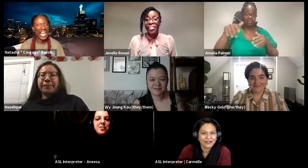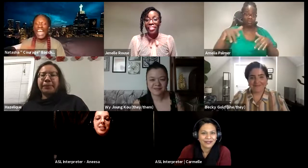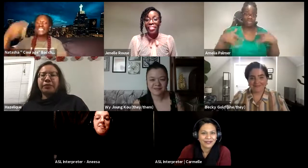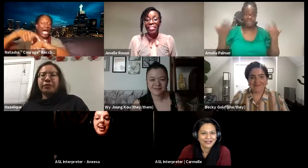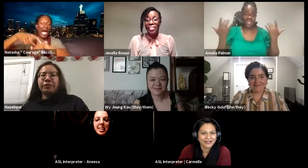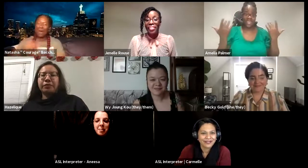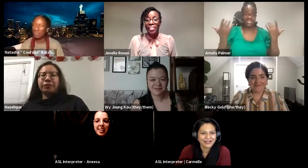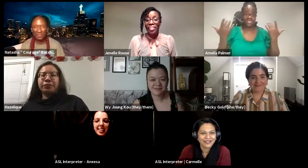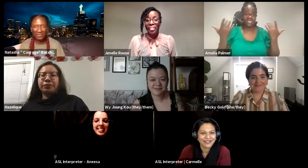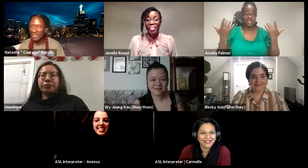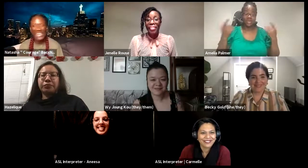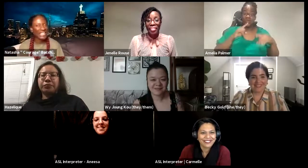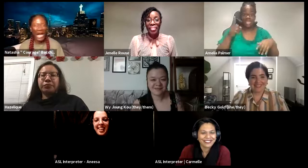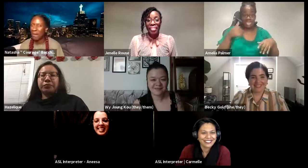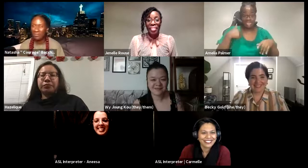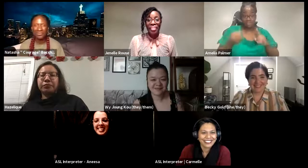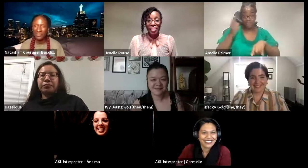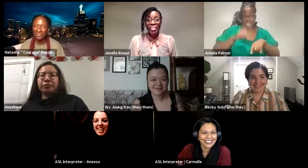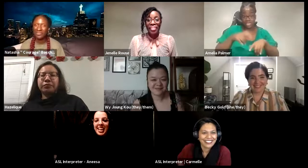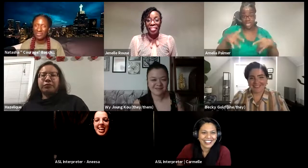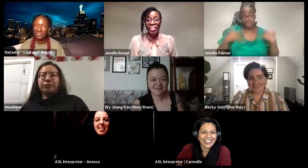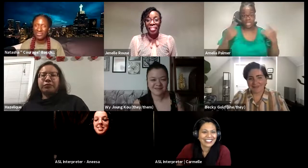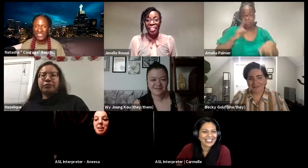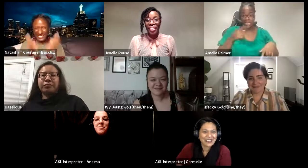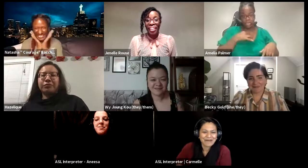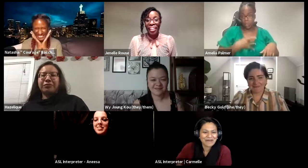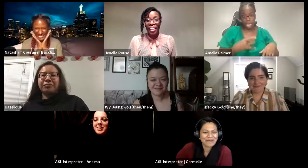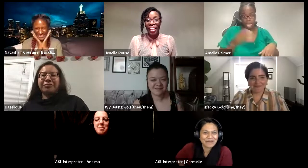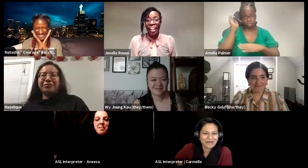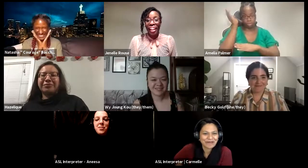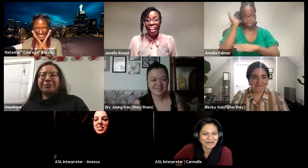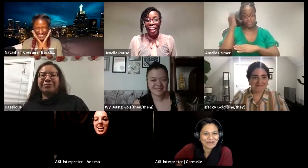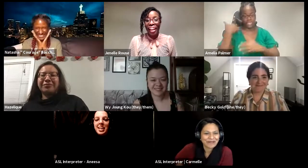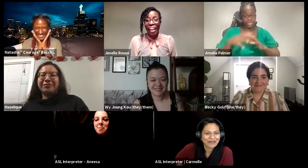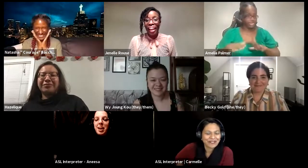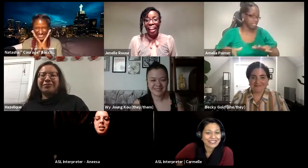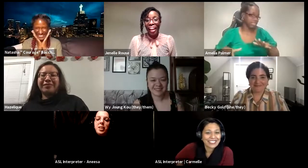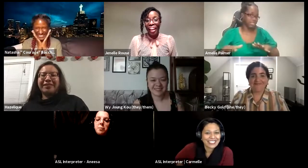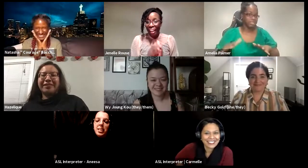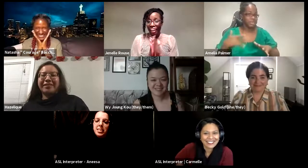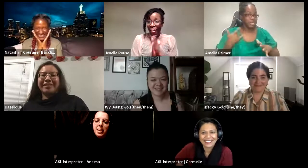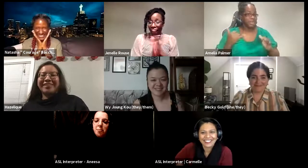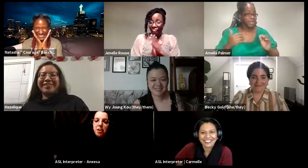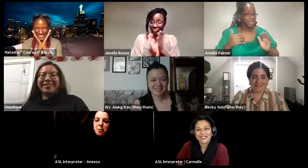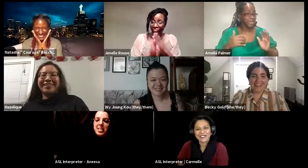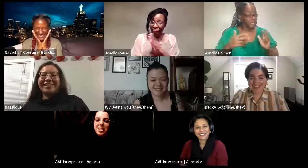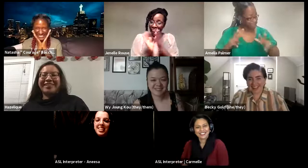for inviting me to this event. - anytime this is my first time, i don't like presenting, i'm not a presenter,